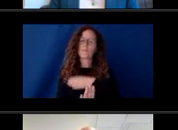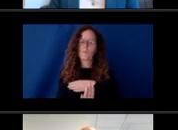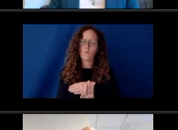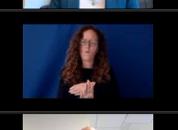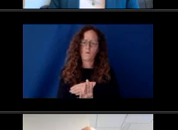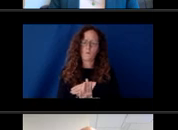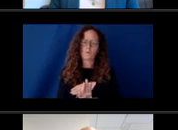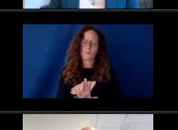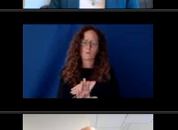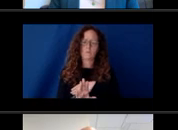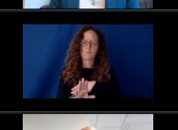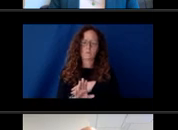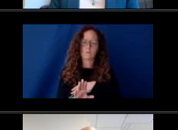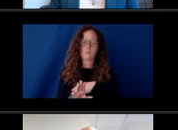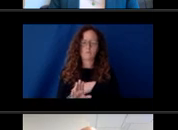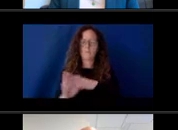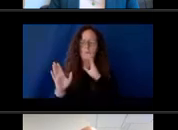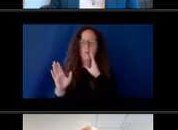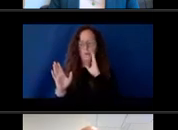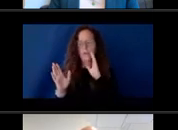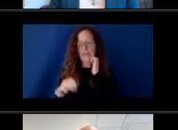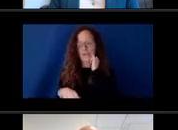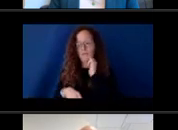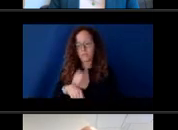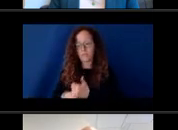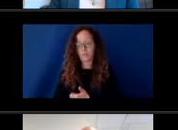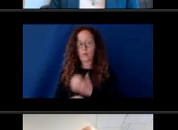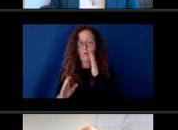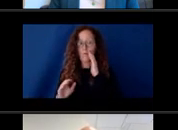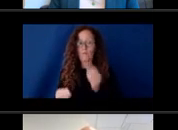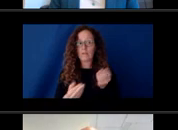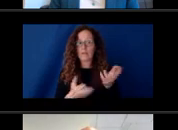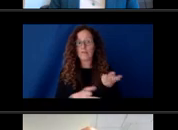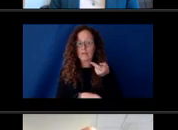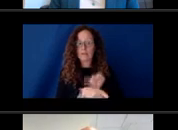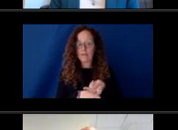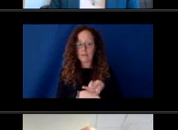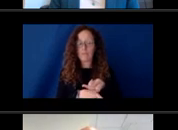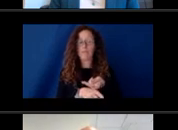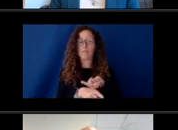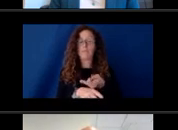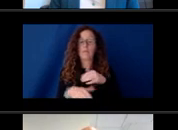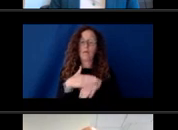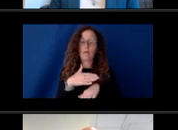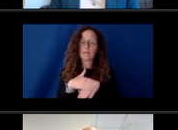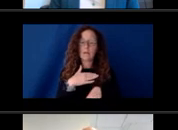hopefully get those folks, either maintain their access to those devices or have an alternate plan.